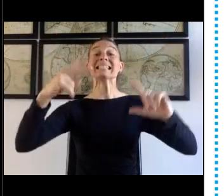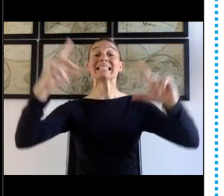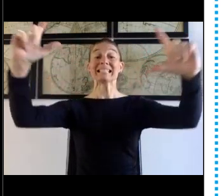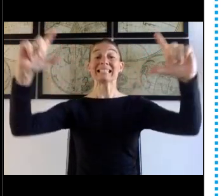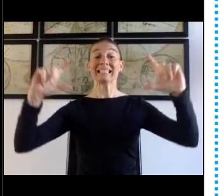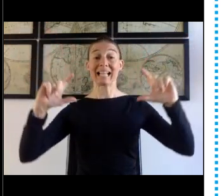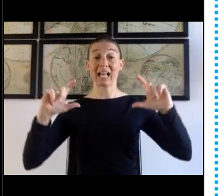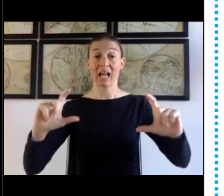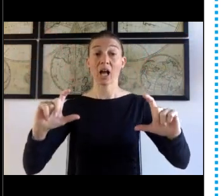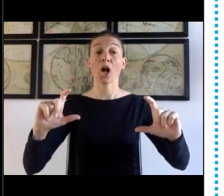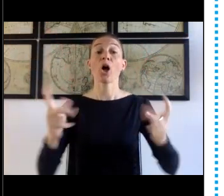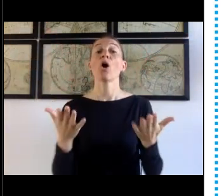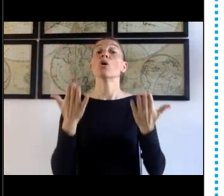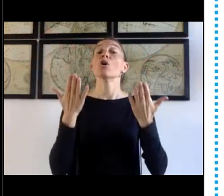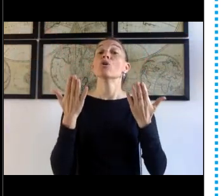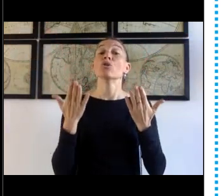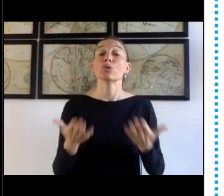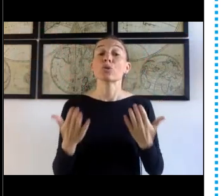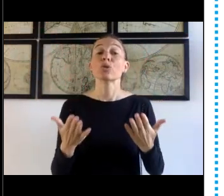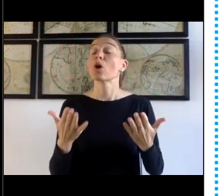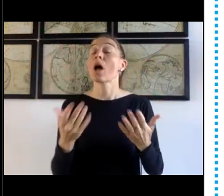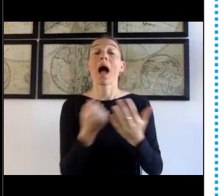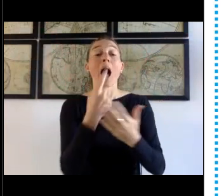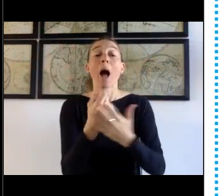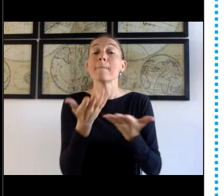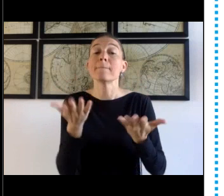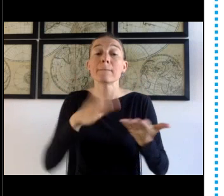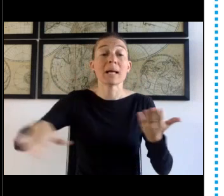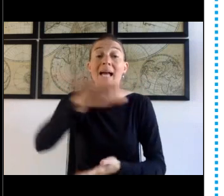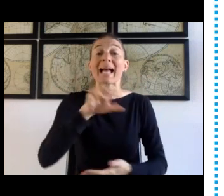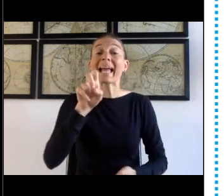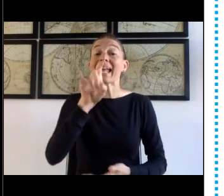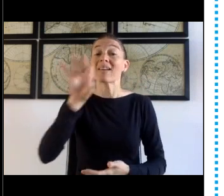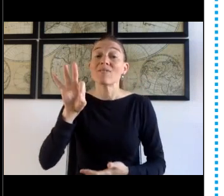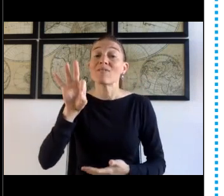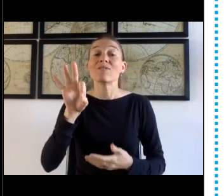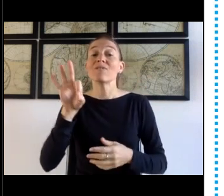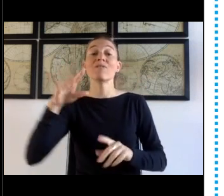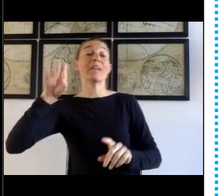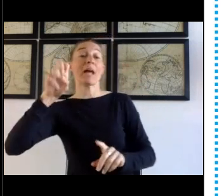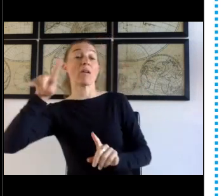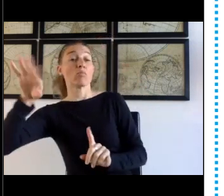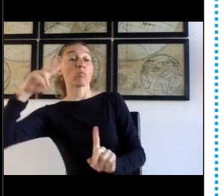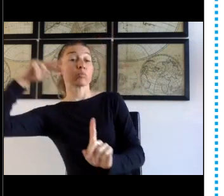and EDF positions and focuses. At the end we'll have a short time for questions.